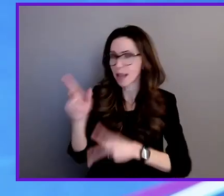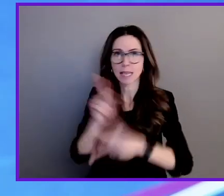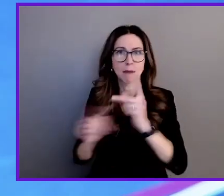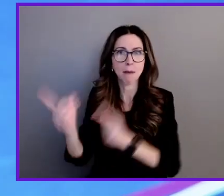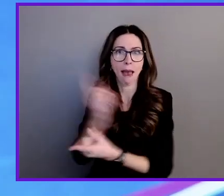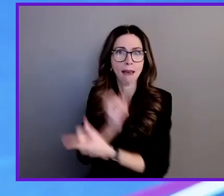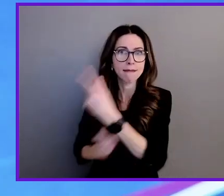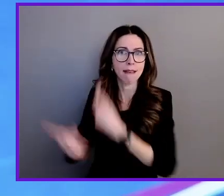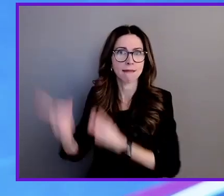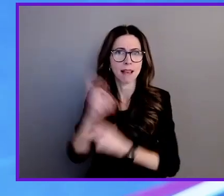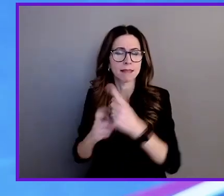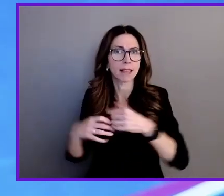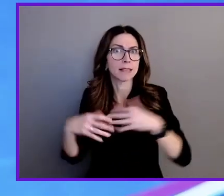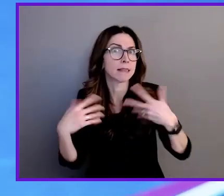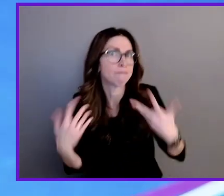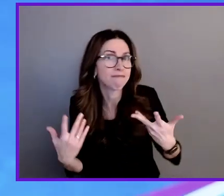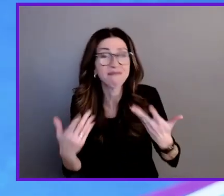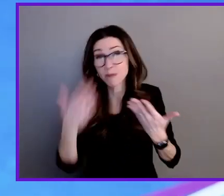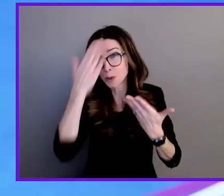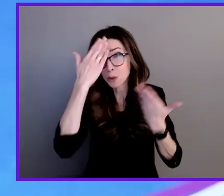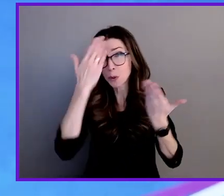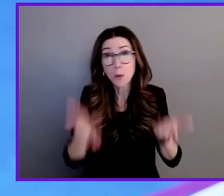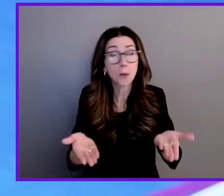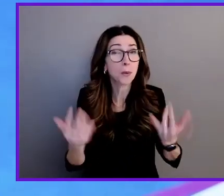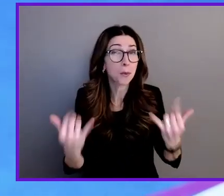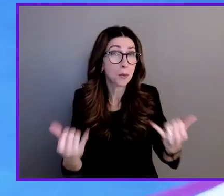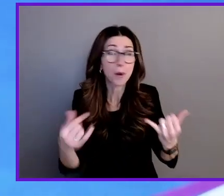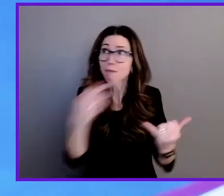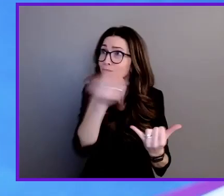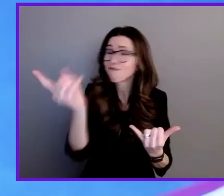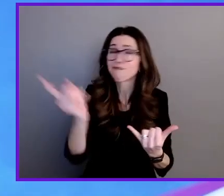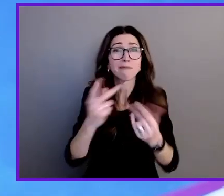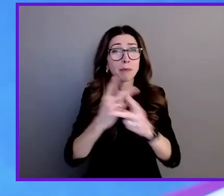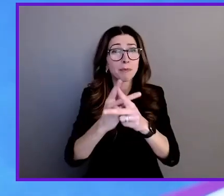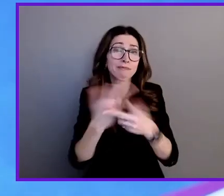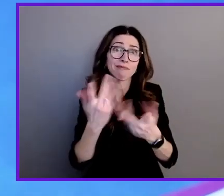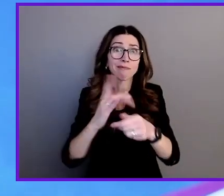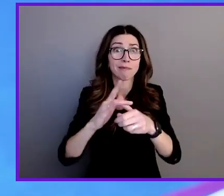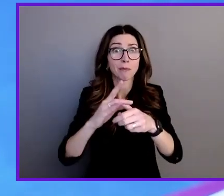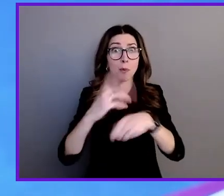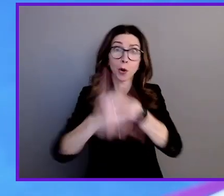and the impact that is having on the arts sector and, in fact, on all Canadians.